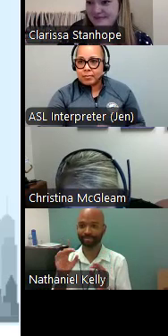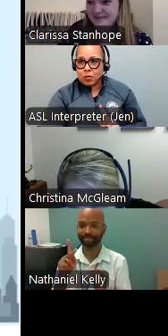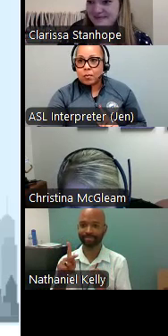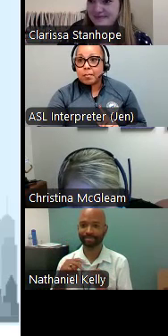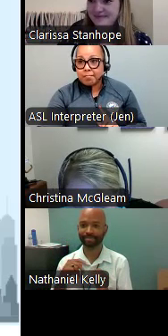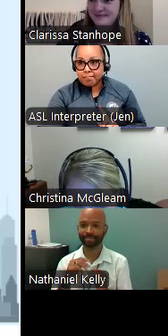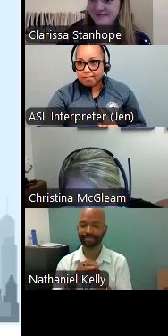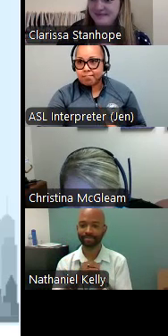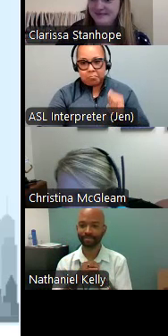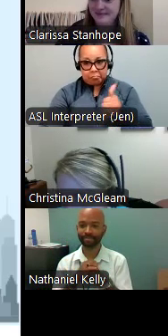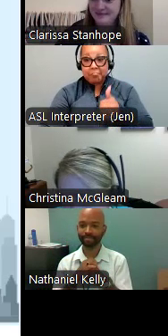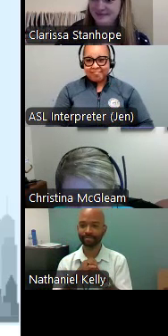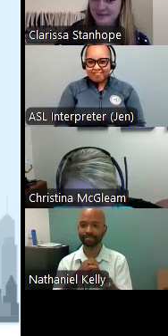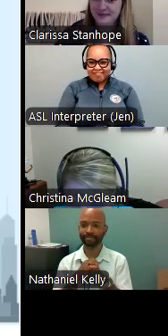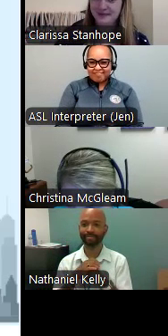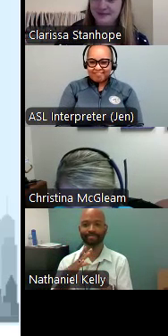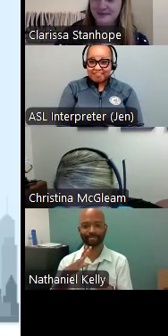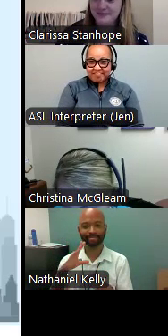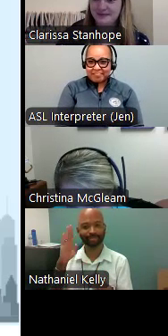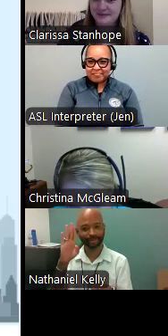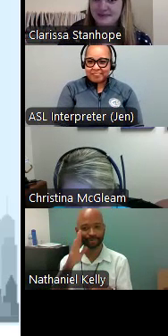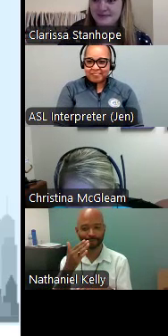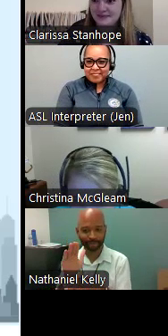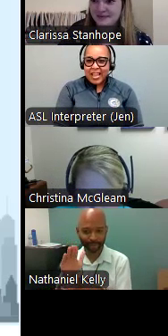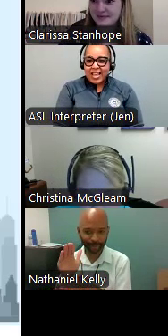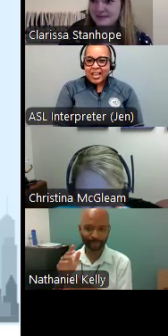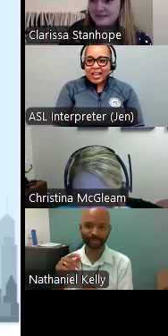NATHANIEL VIA INTERPRETER: